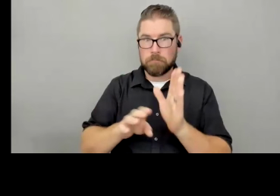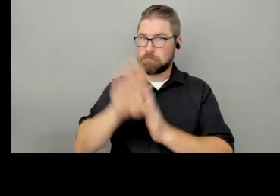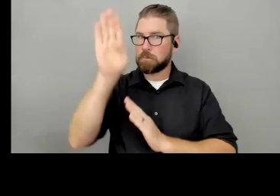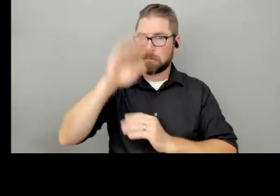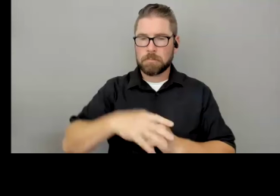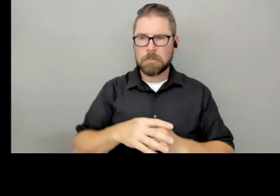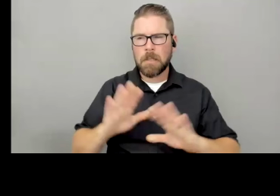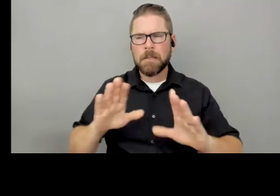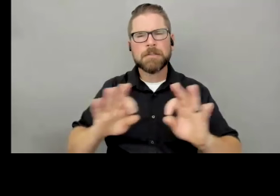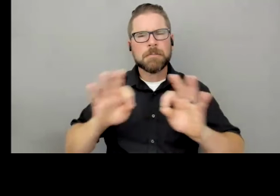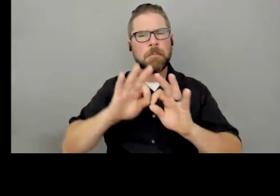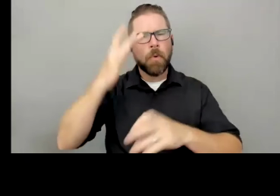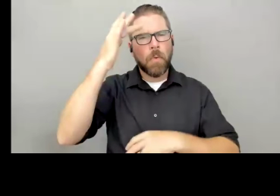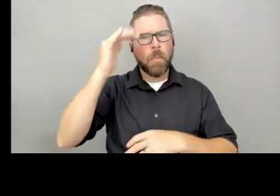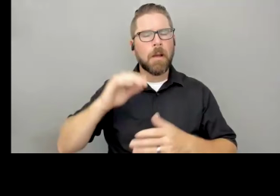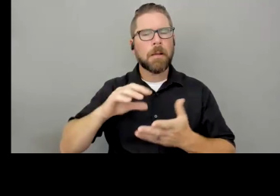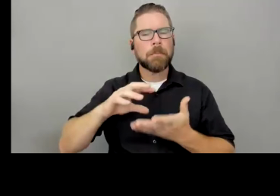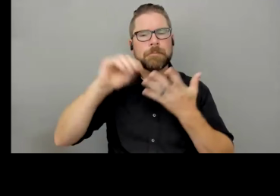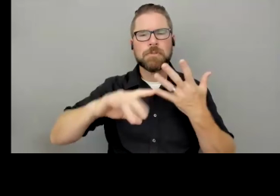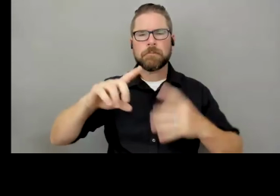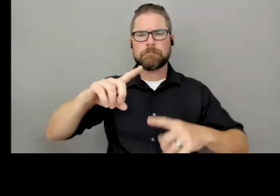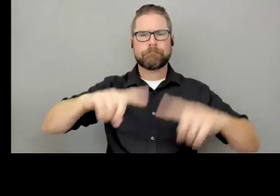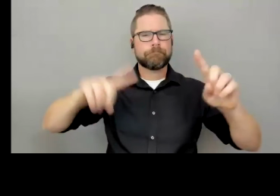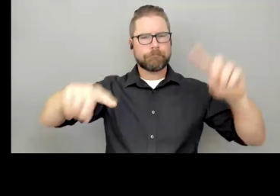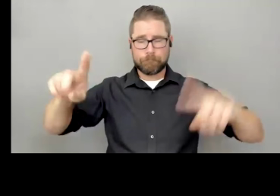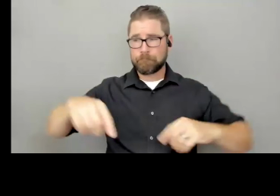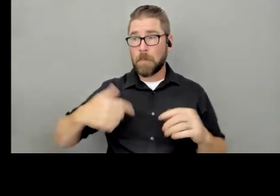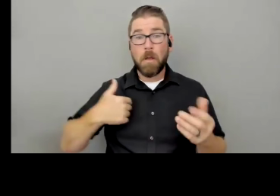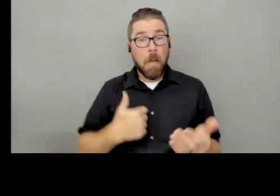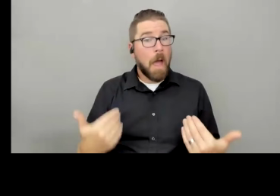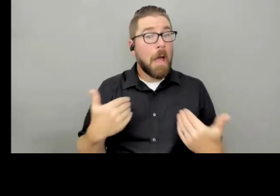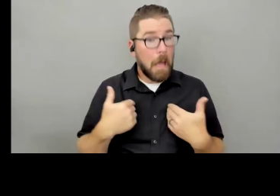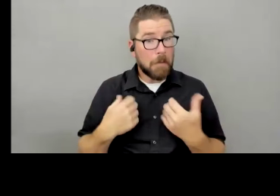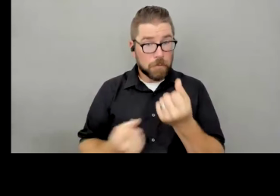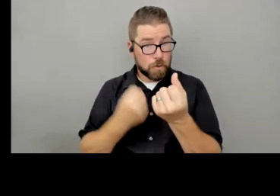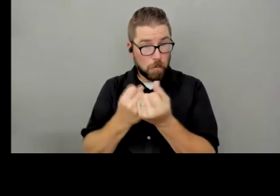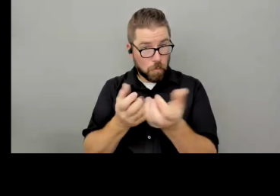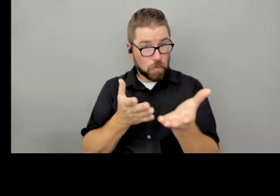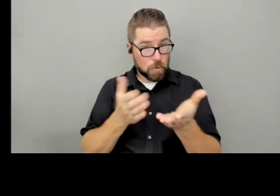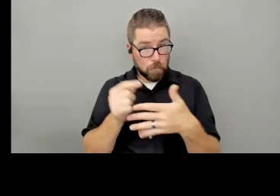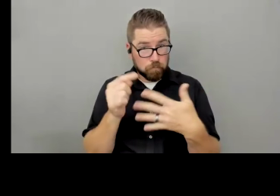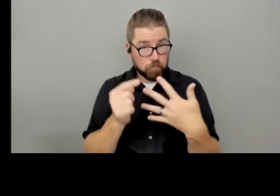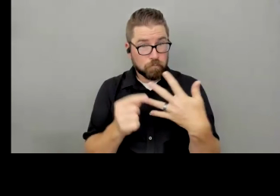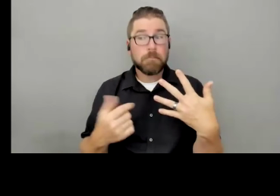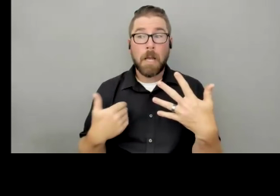of students, and, we do have support services and sometimes, many times when the students get access